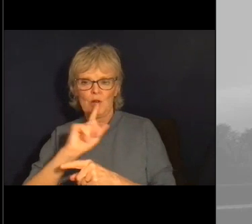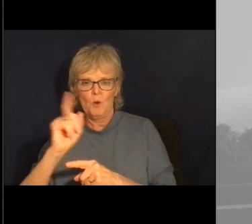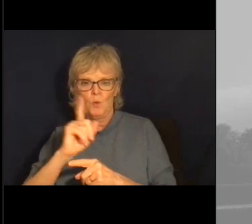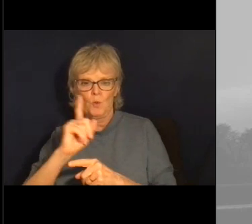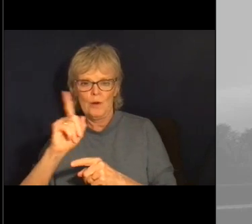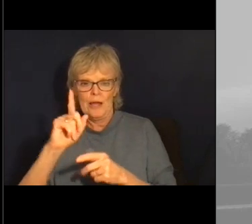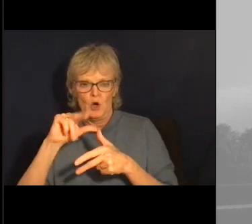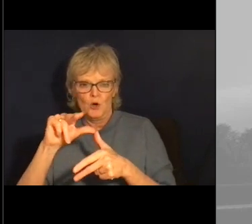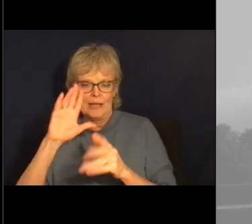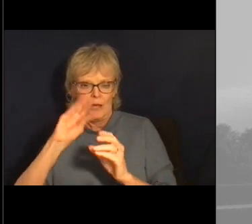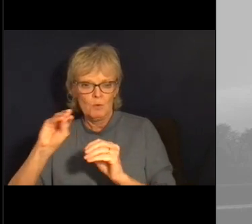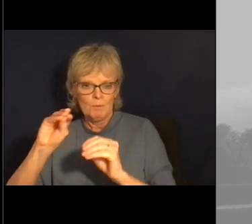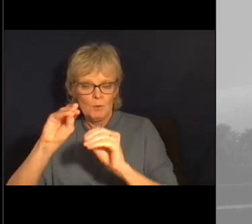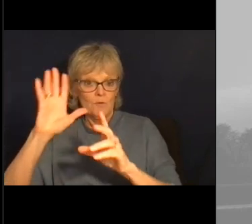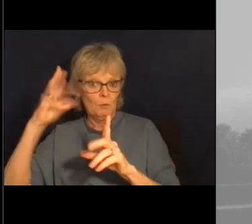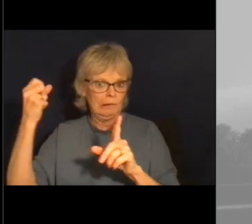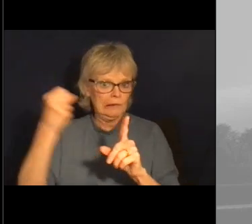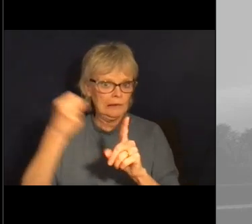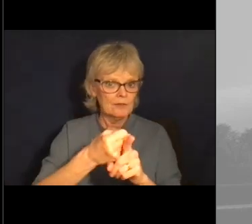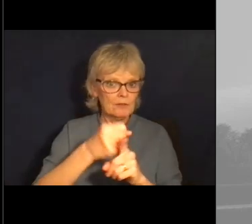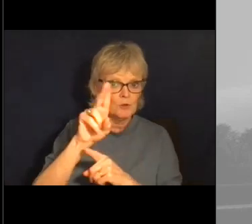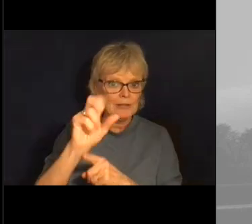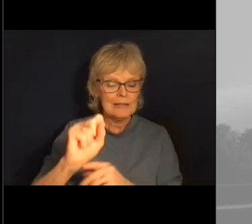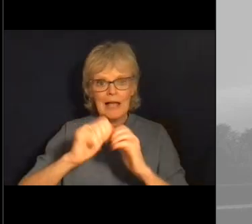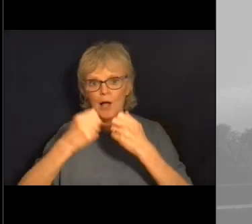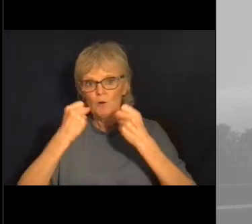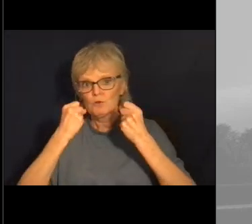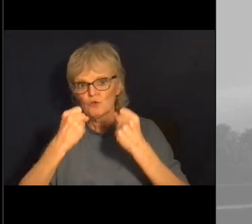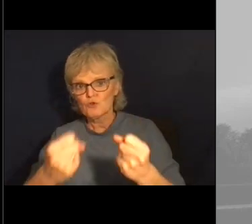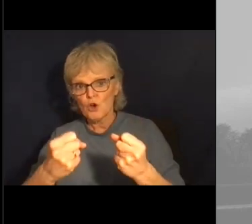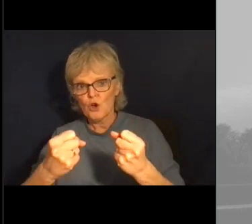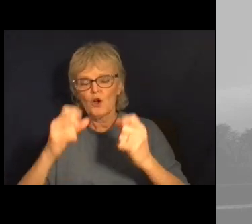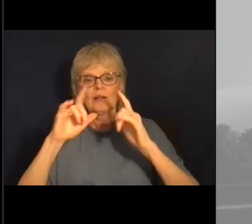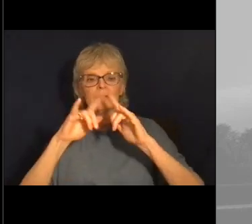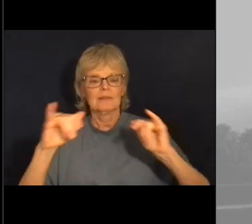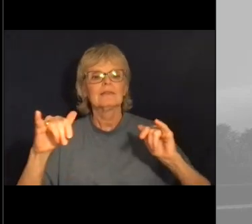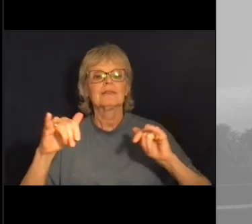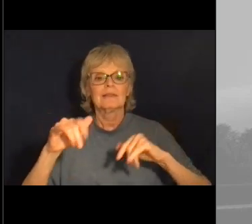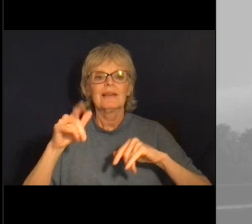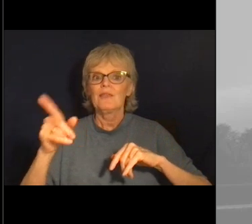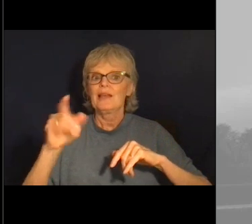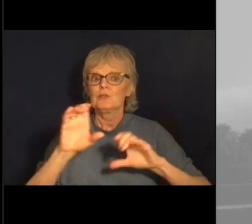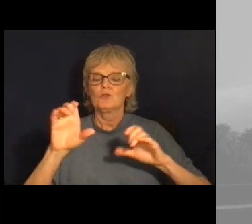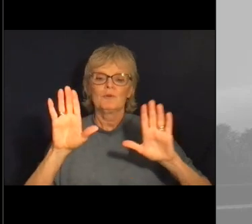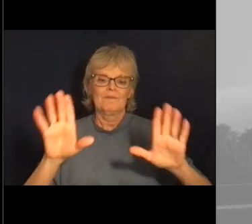Is it going to impact the United States? You know, how strong is it going to be all of that. And they do a fantastic job at it.